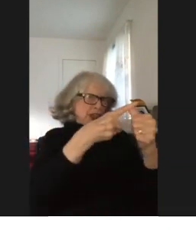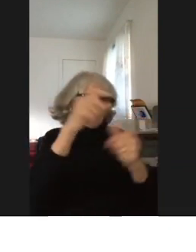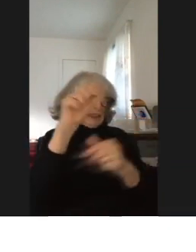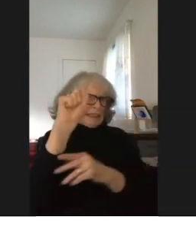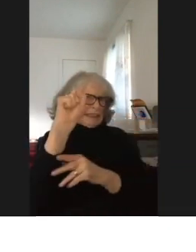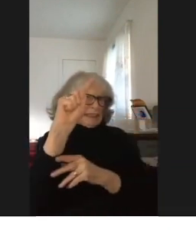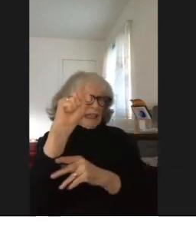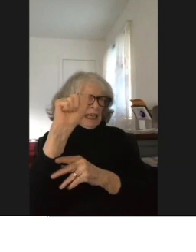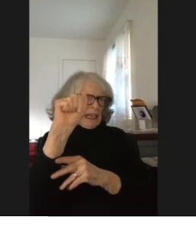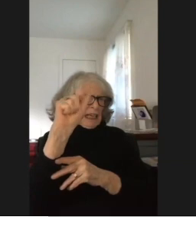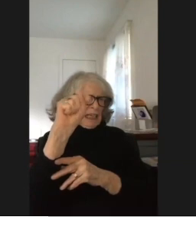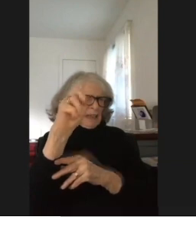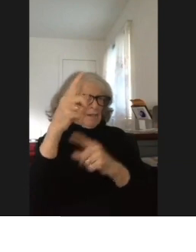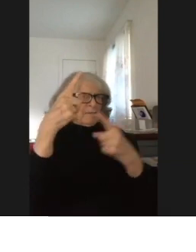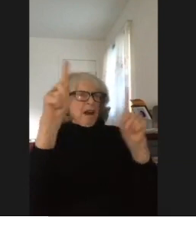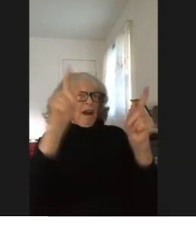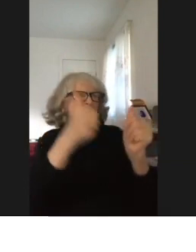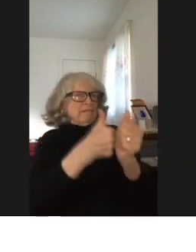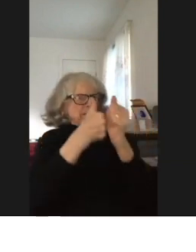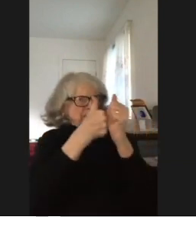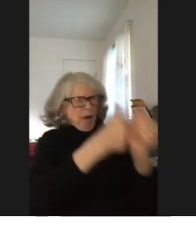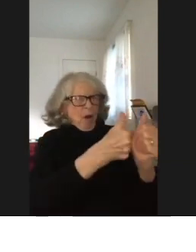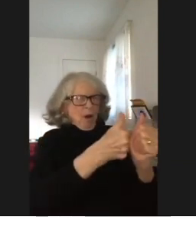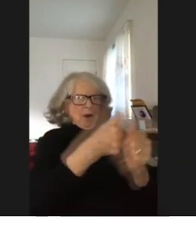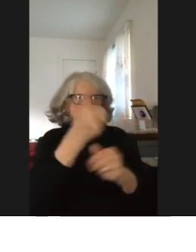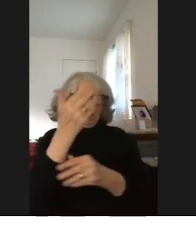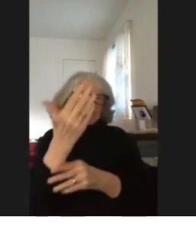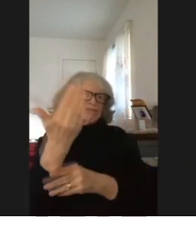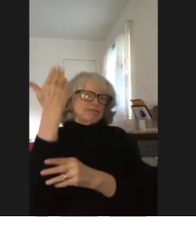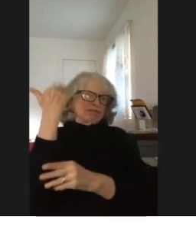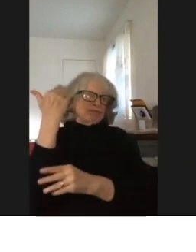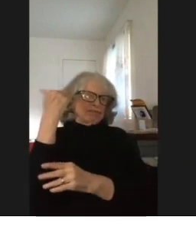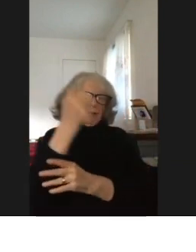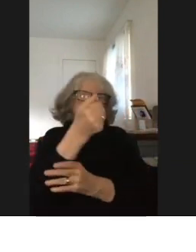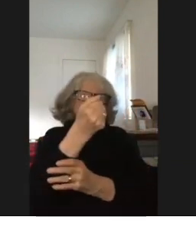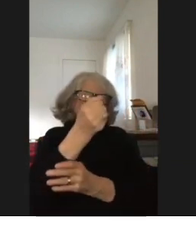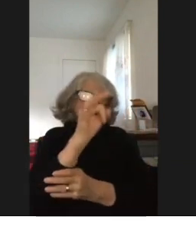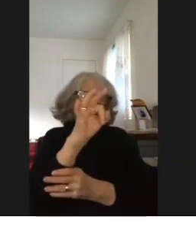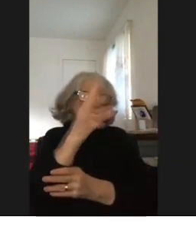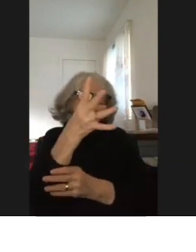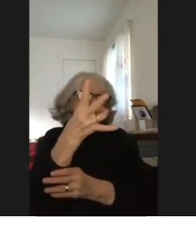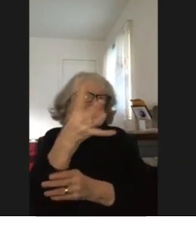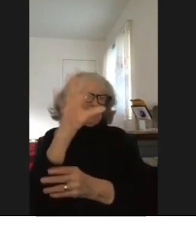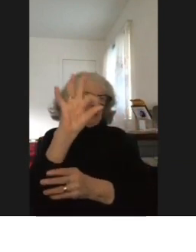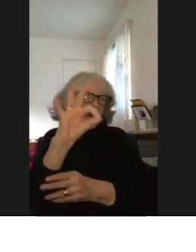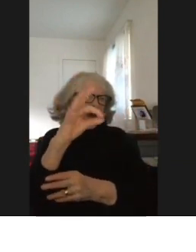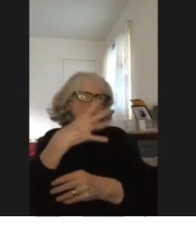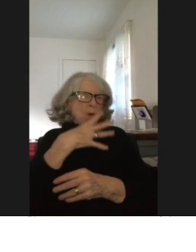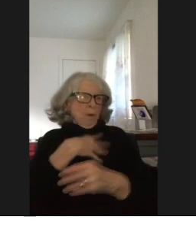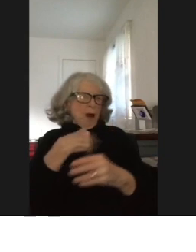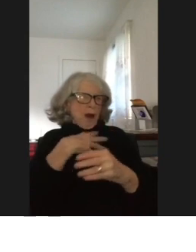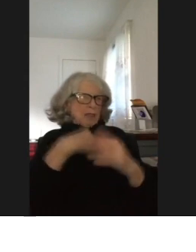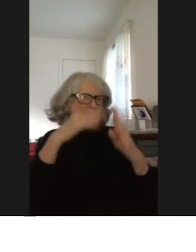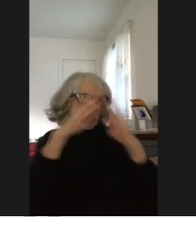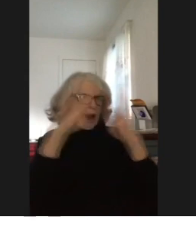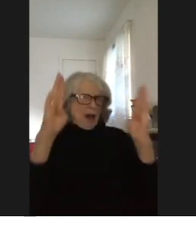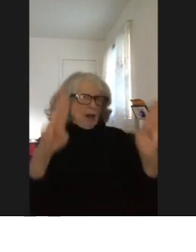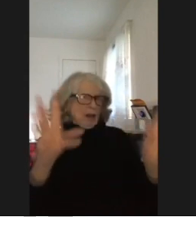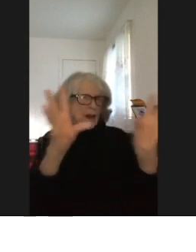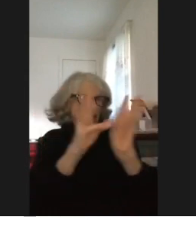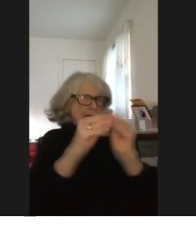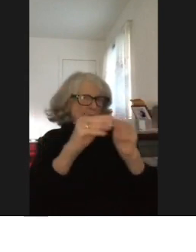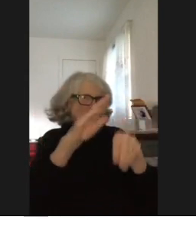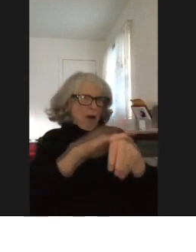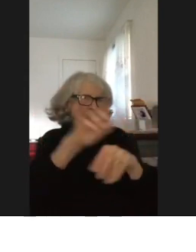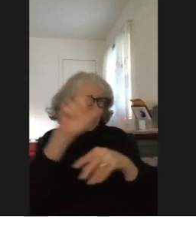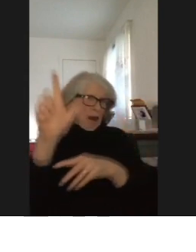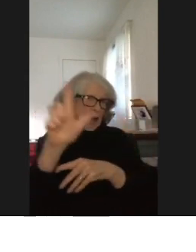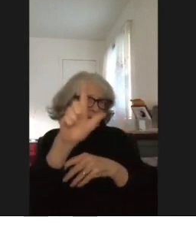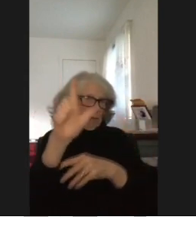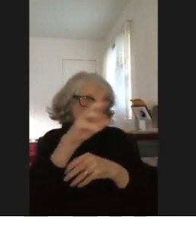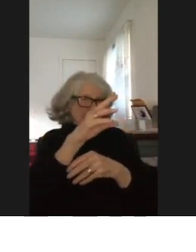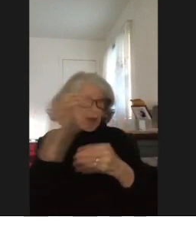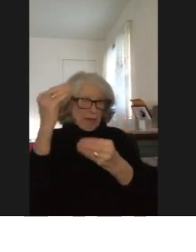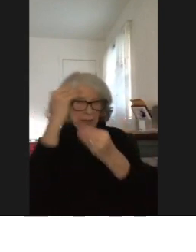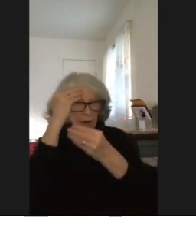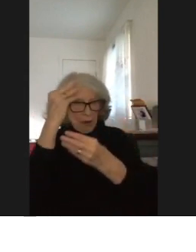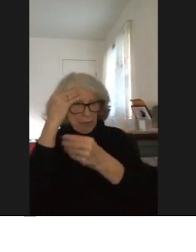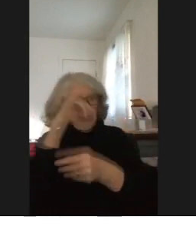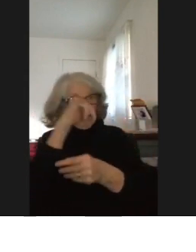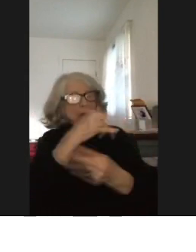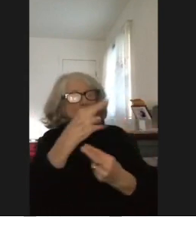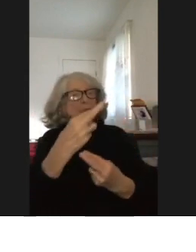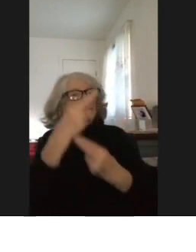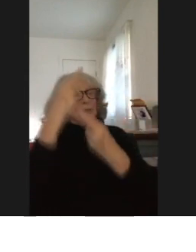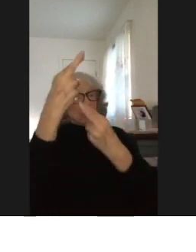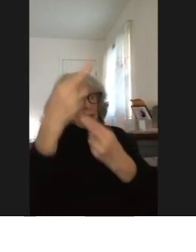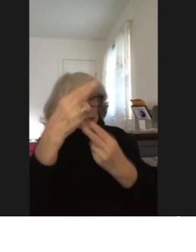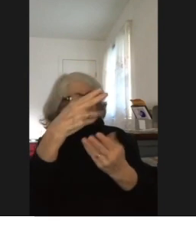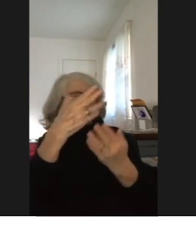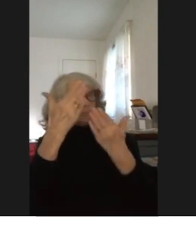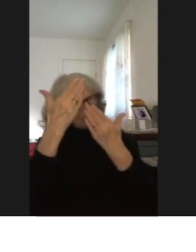It's the first state that followed the White House conference on library and information